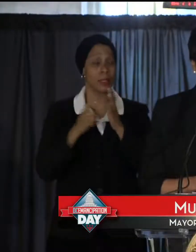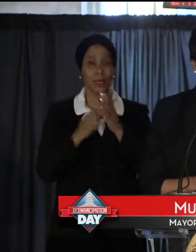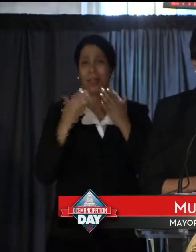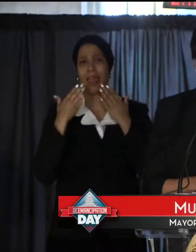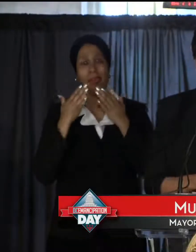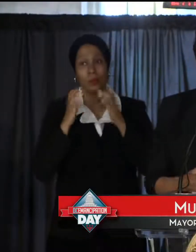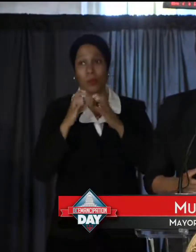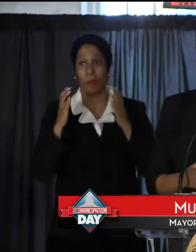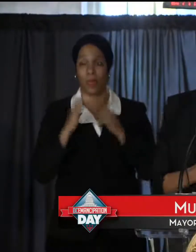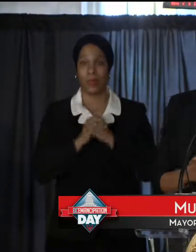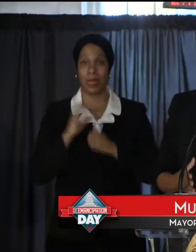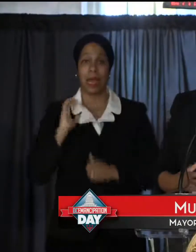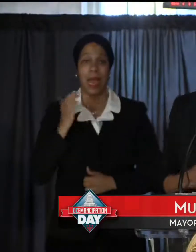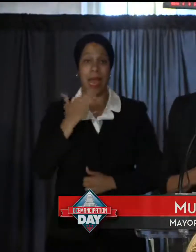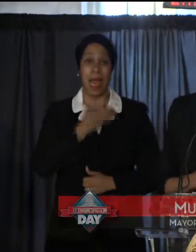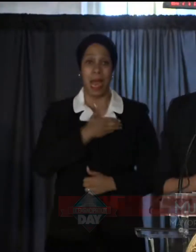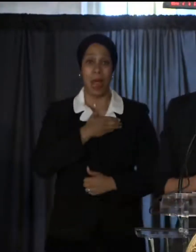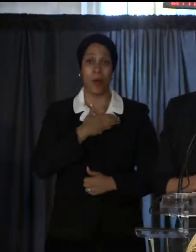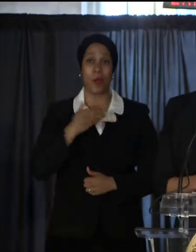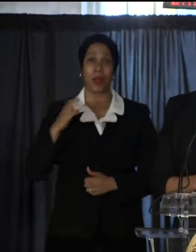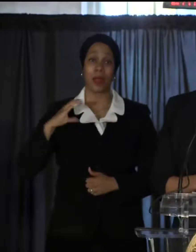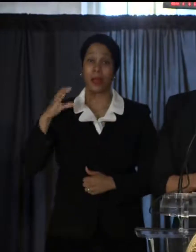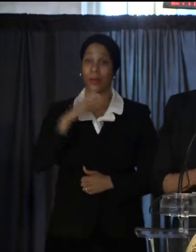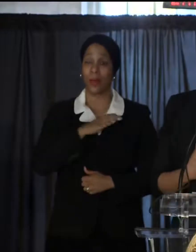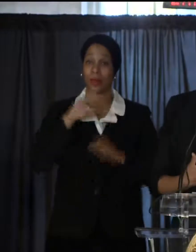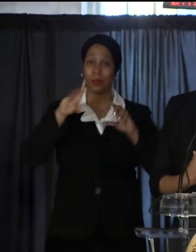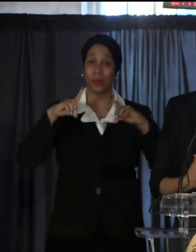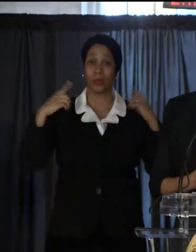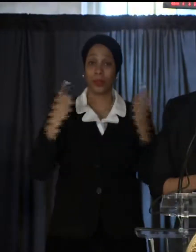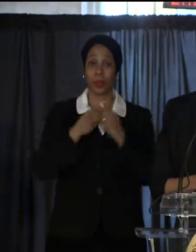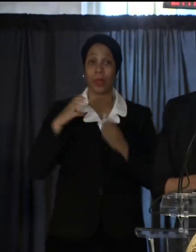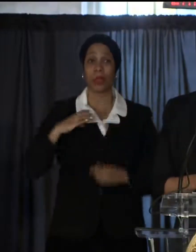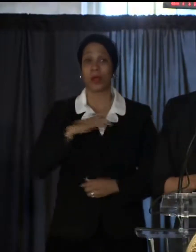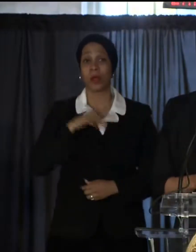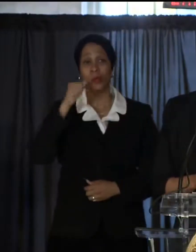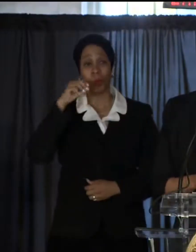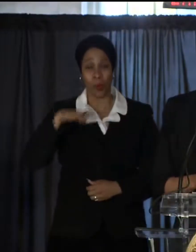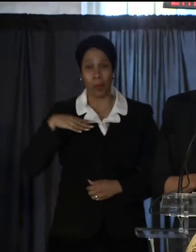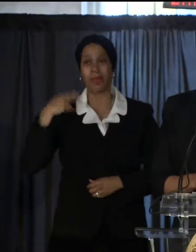OUR CONGRESSIONAL DELEGATION, OUR CONGRESSWOMAN, OF COURSE,